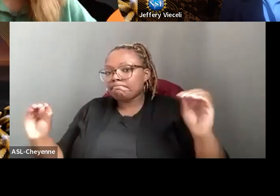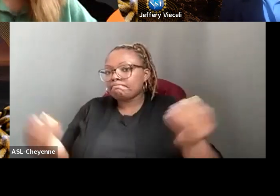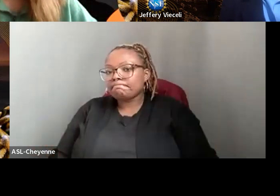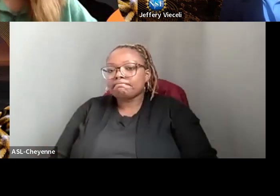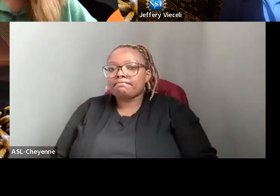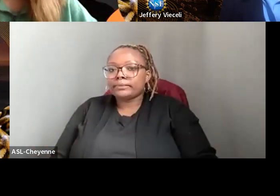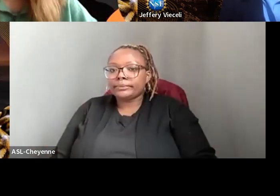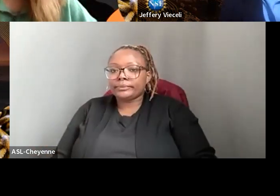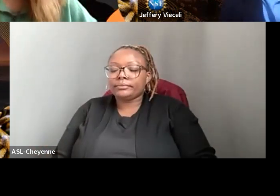Jeremy Leffler: Okay.